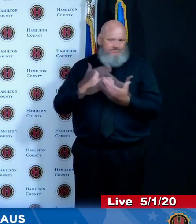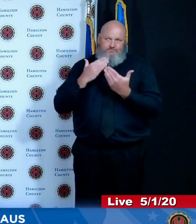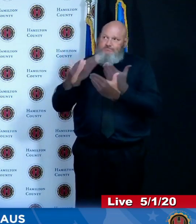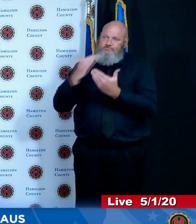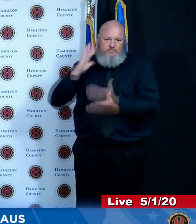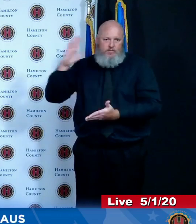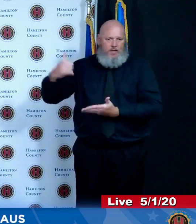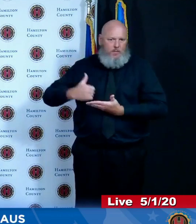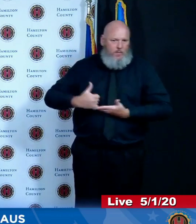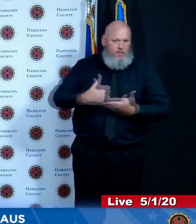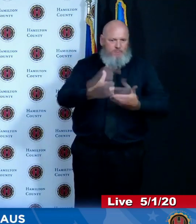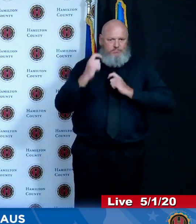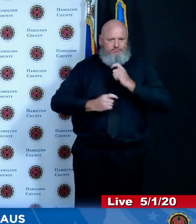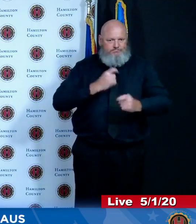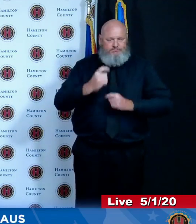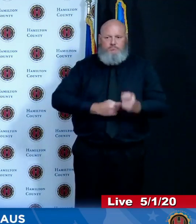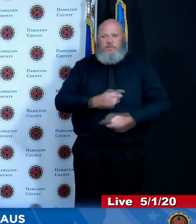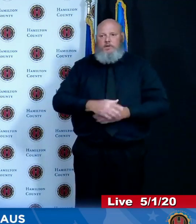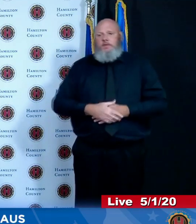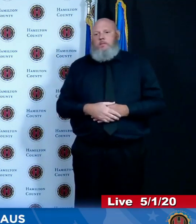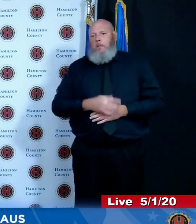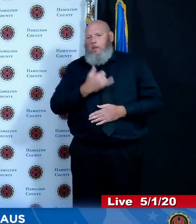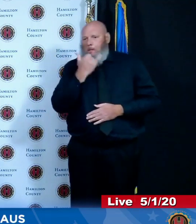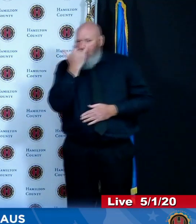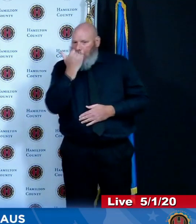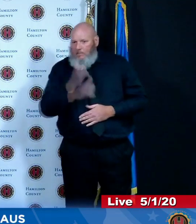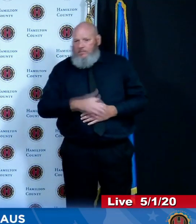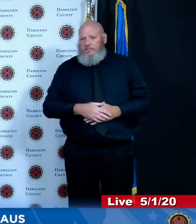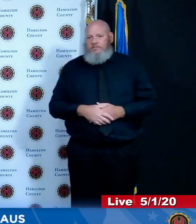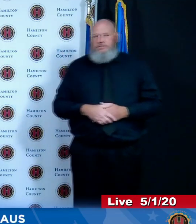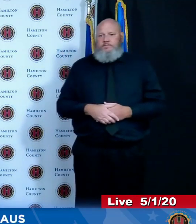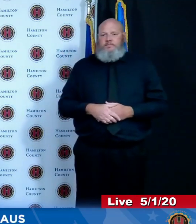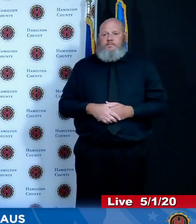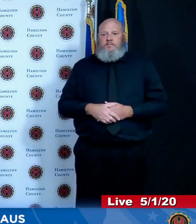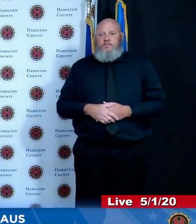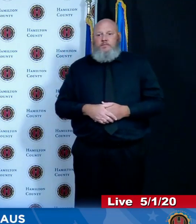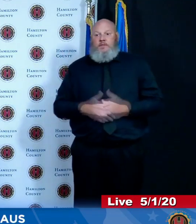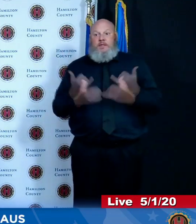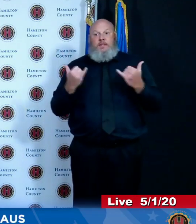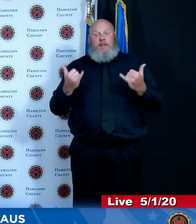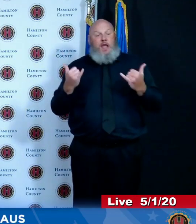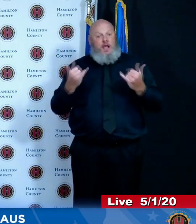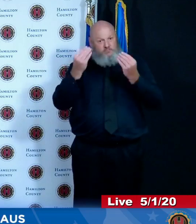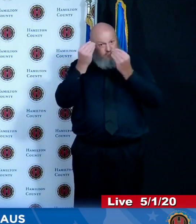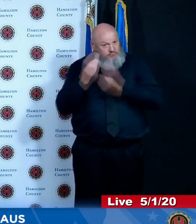next up good news for golfers we've gotten a lot of questions from golfers